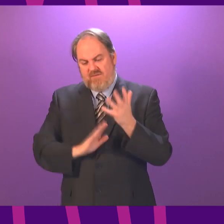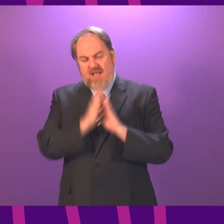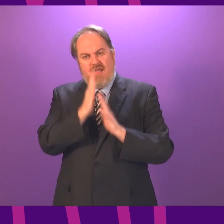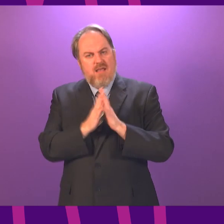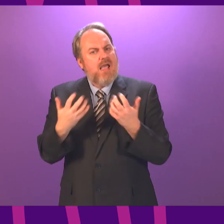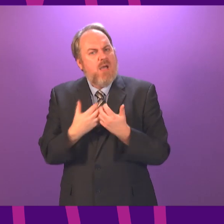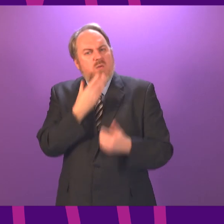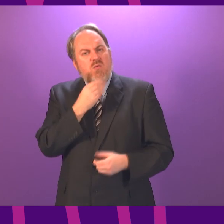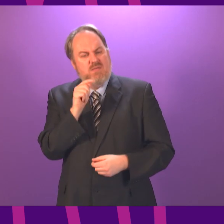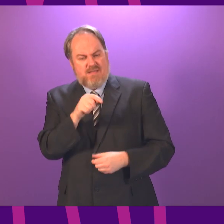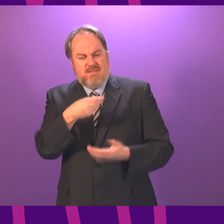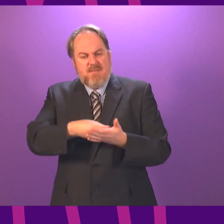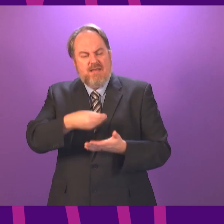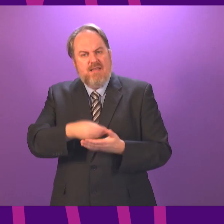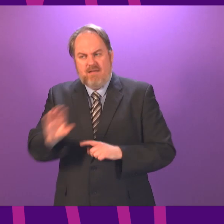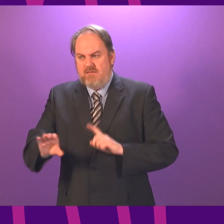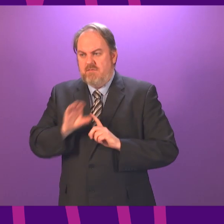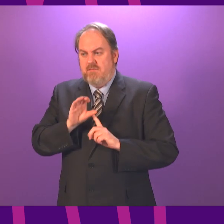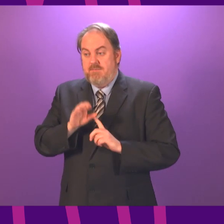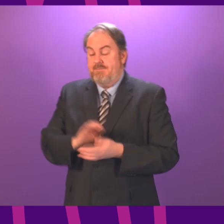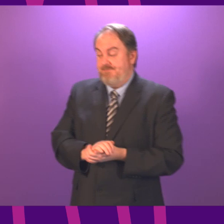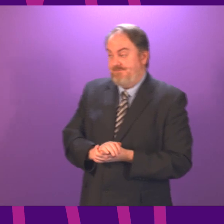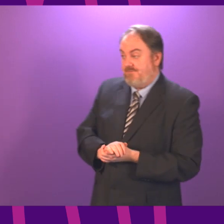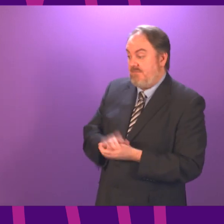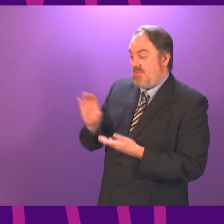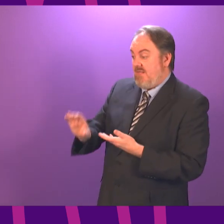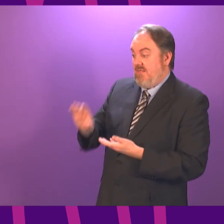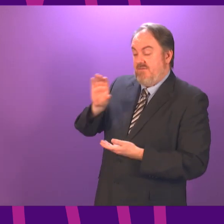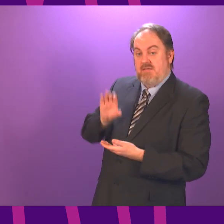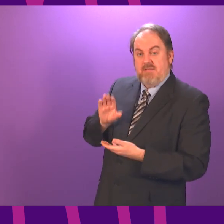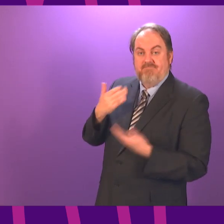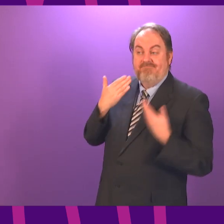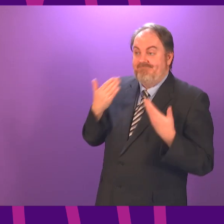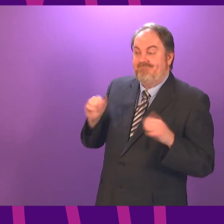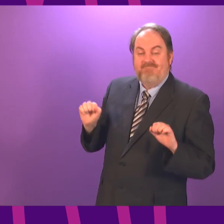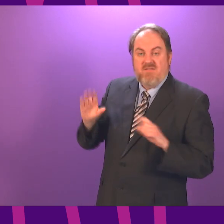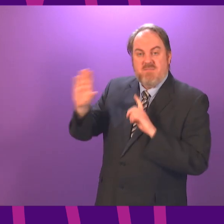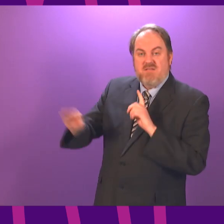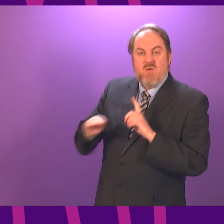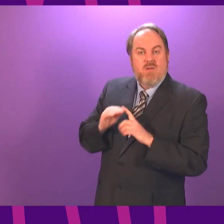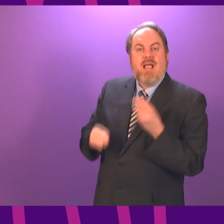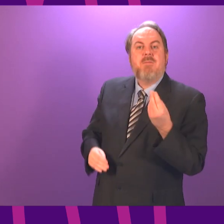The First Minister (Nicola Sturgeon): We are still waiting for the details of the